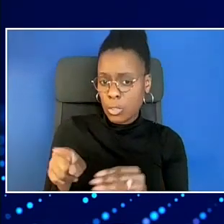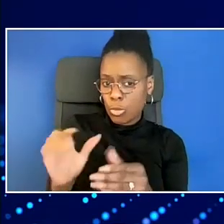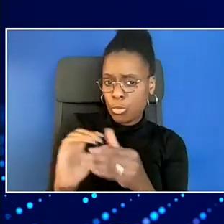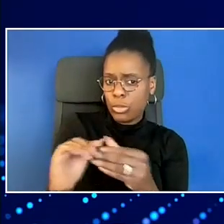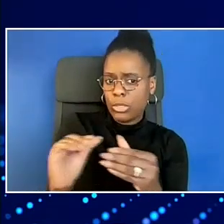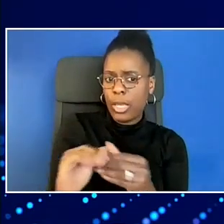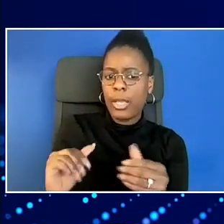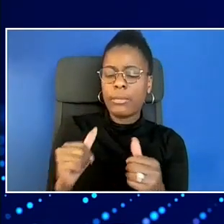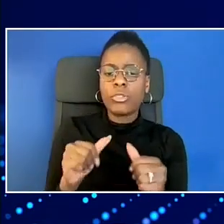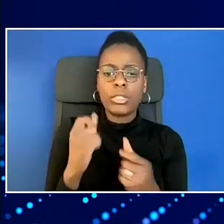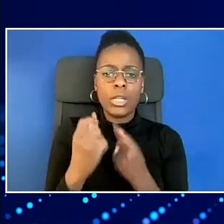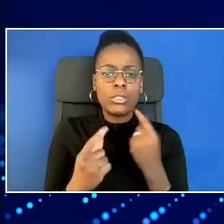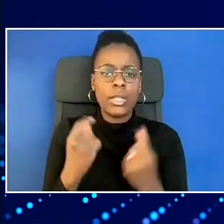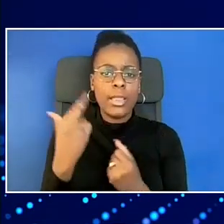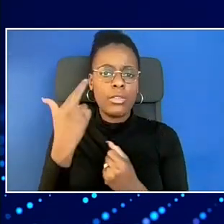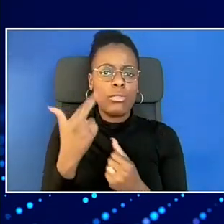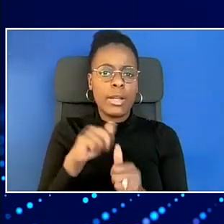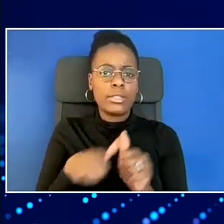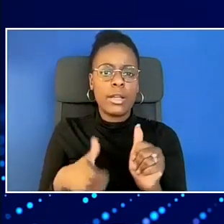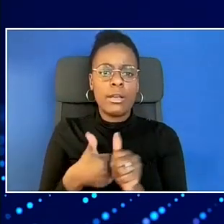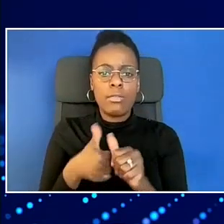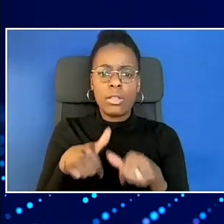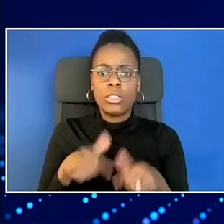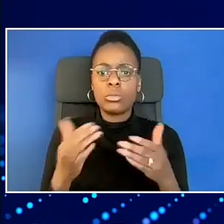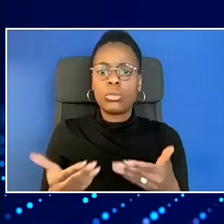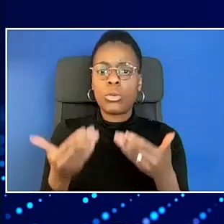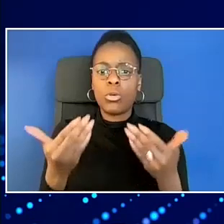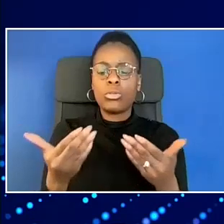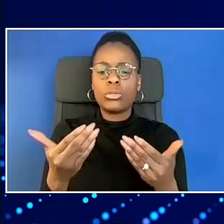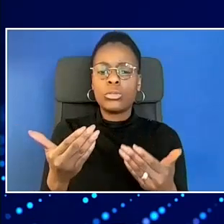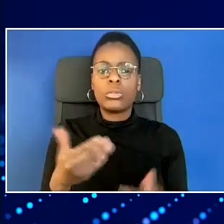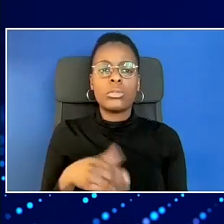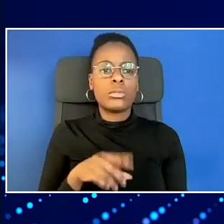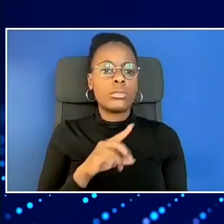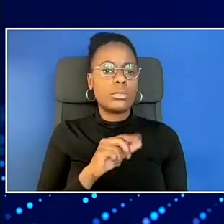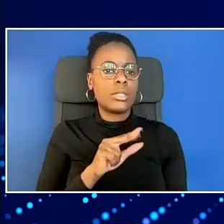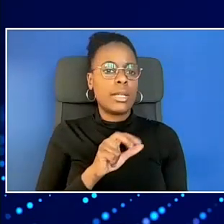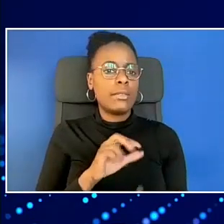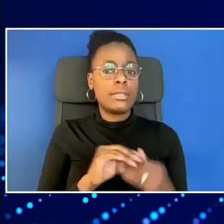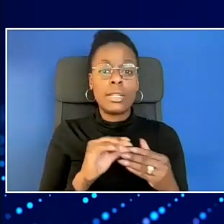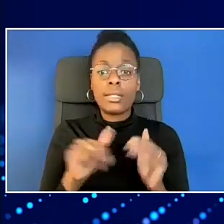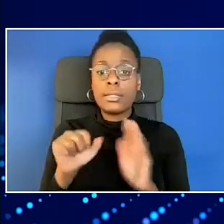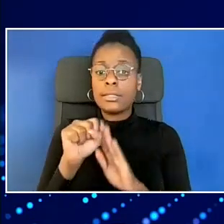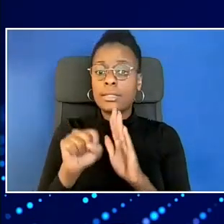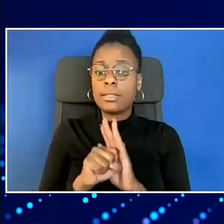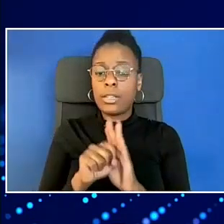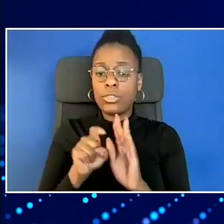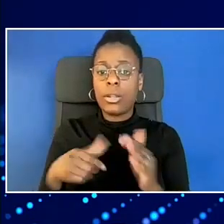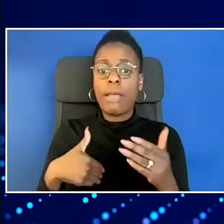What we're saying is states should have the ability, if they choose, to focus